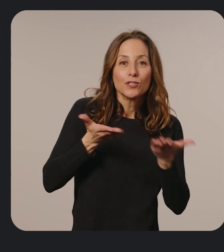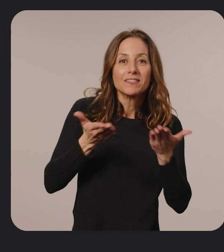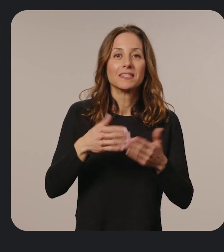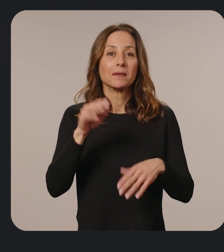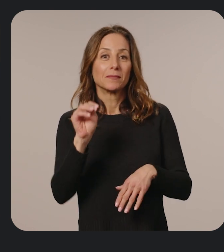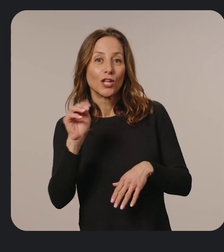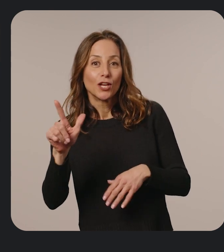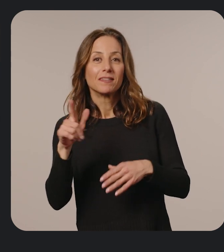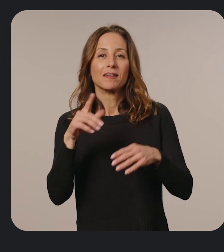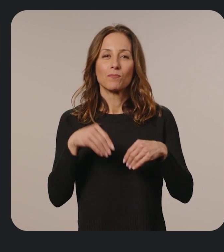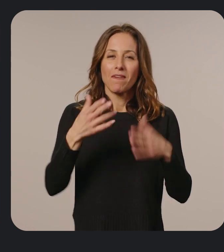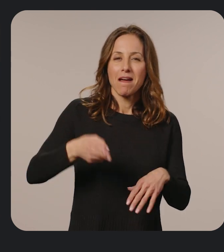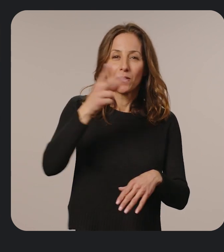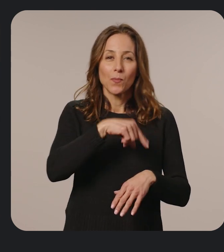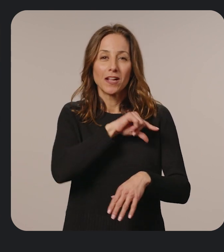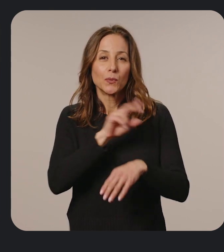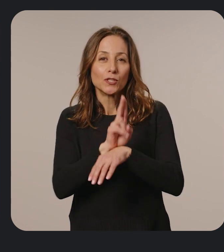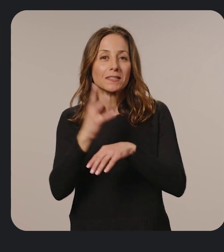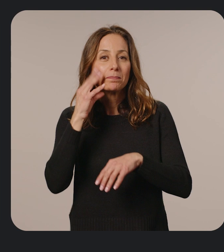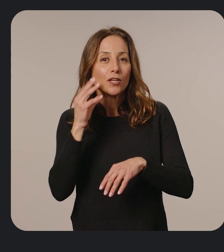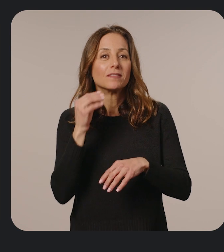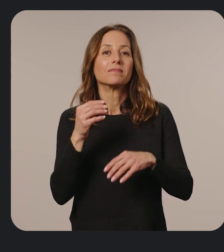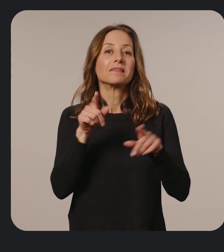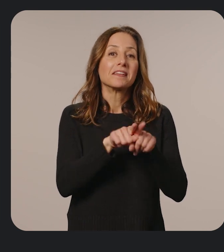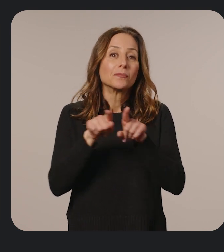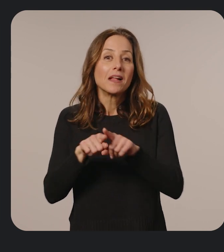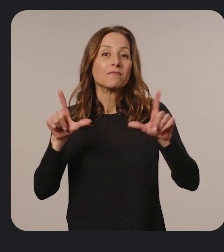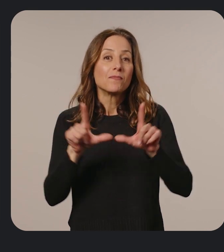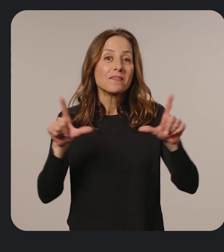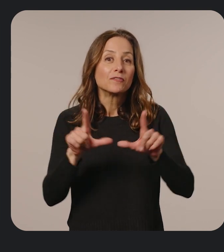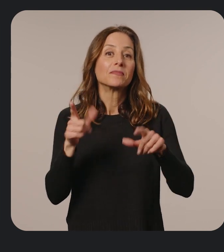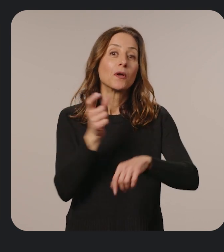services, machine learning, and providing high-quality user experiences, as well as form factors,